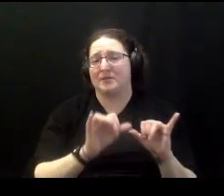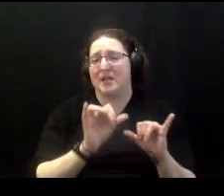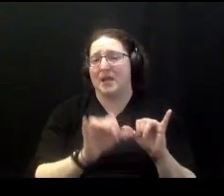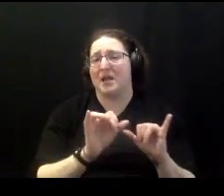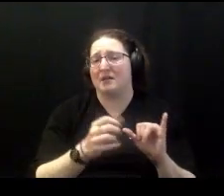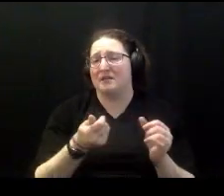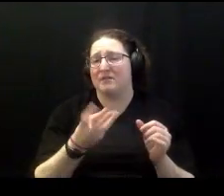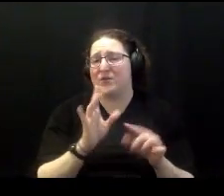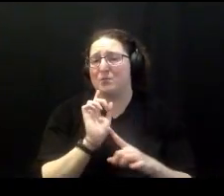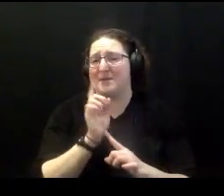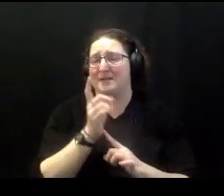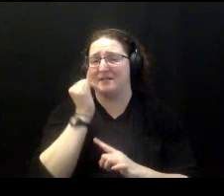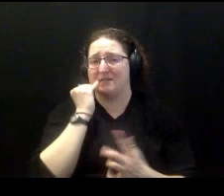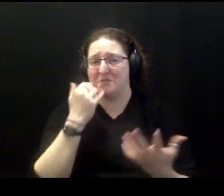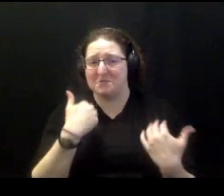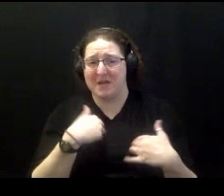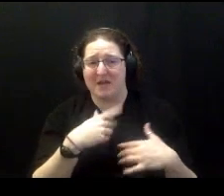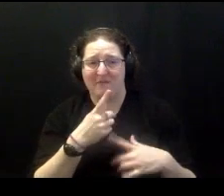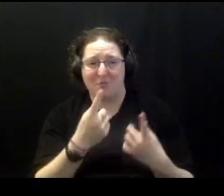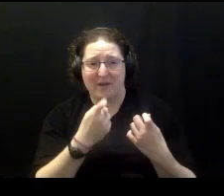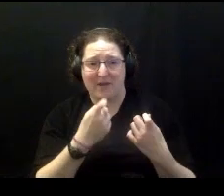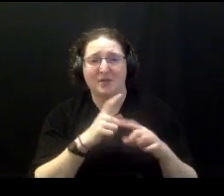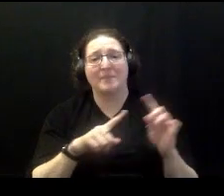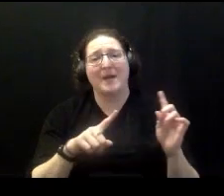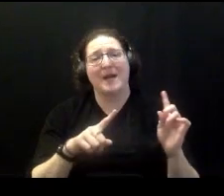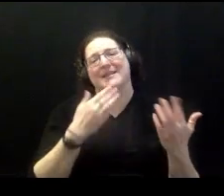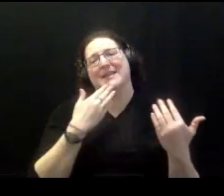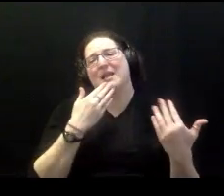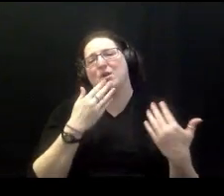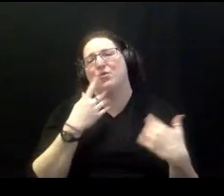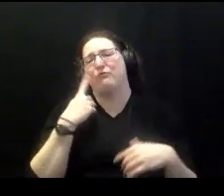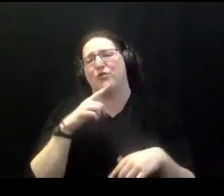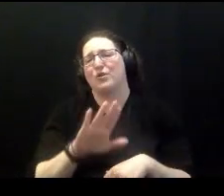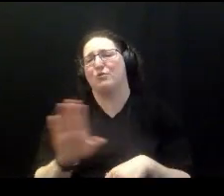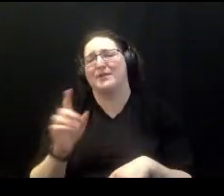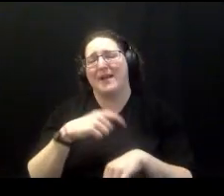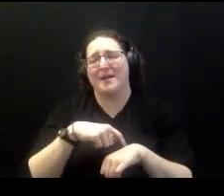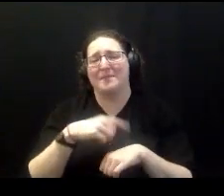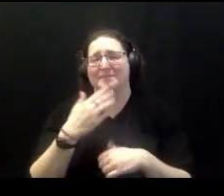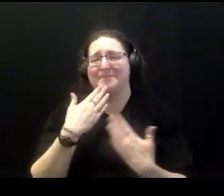anybody has any questions. Again, thank you so much for your time today we really appreciate it.